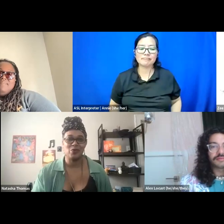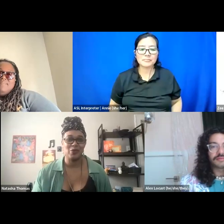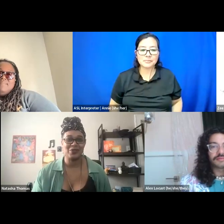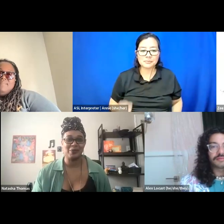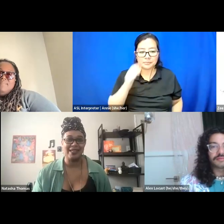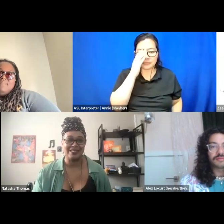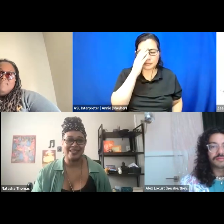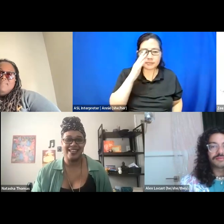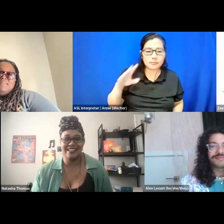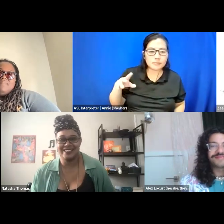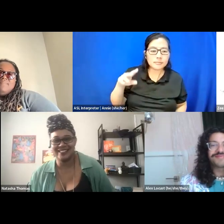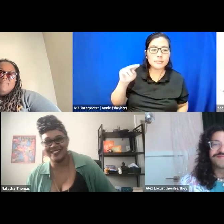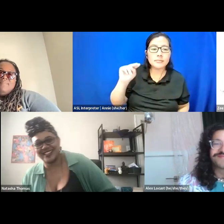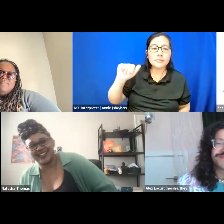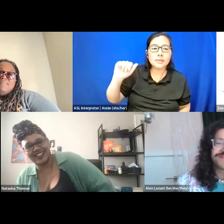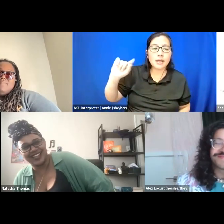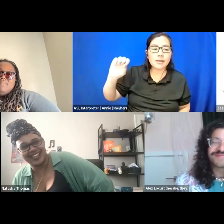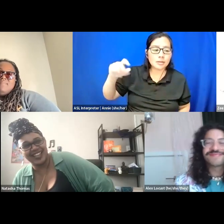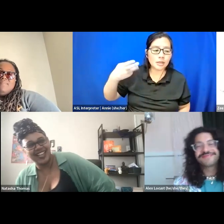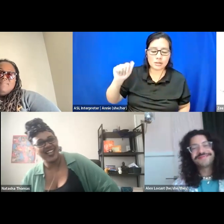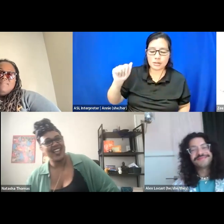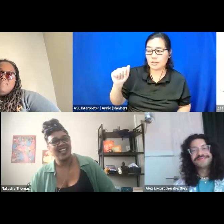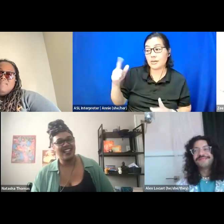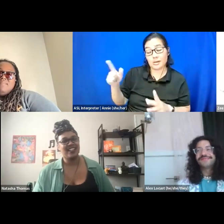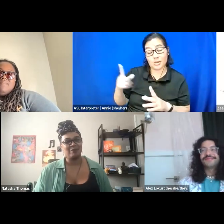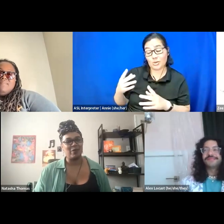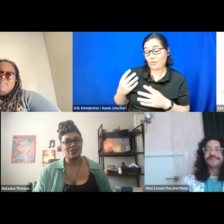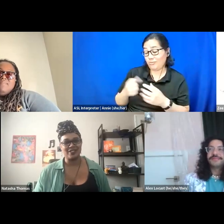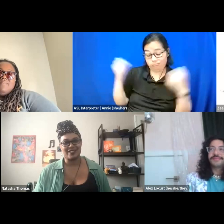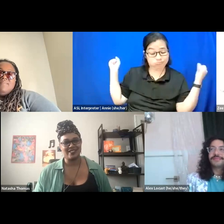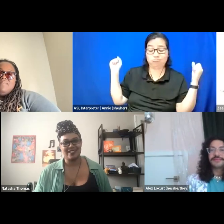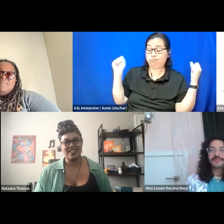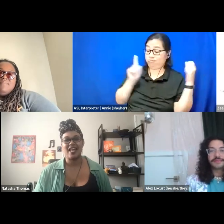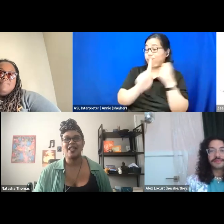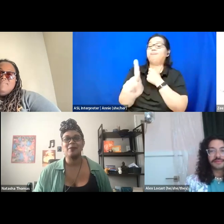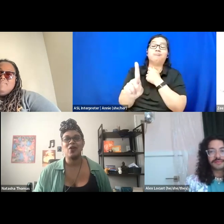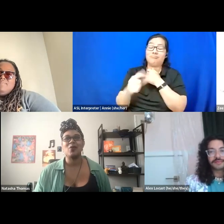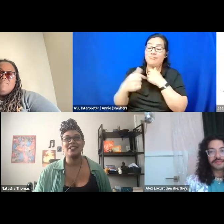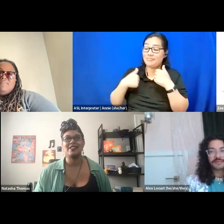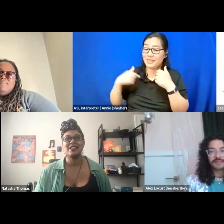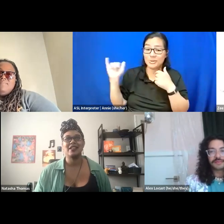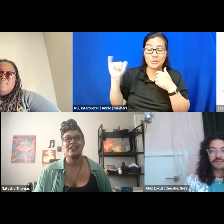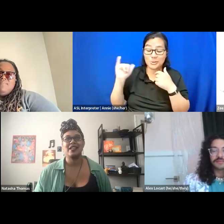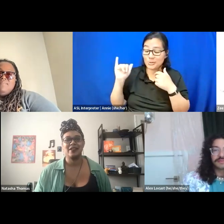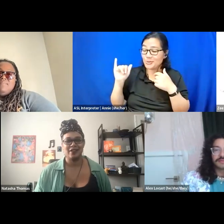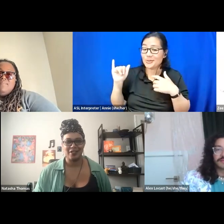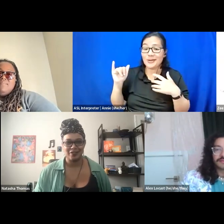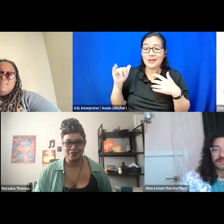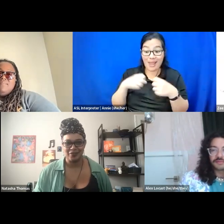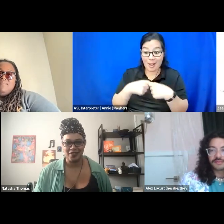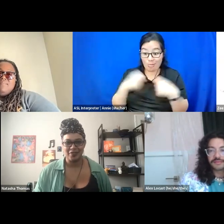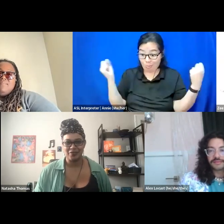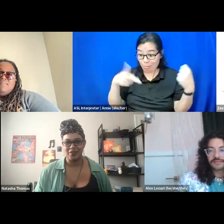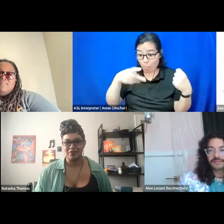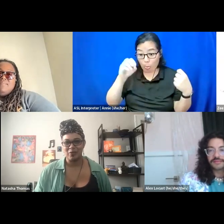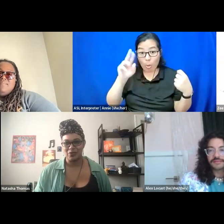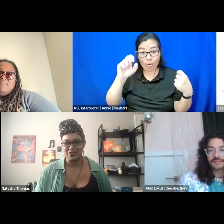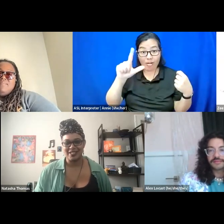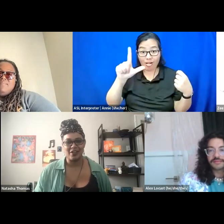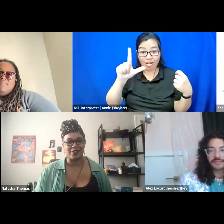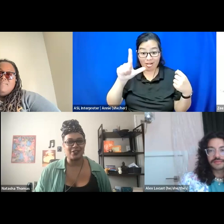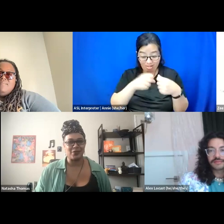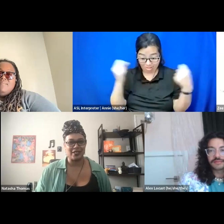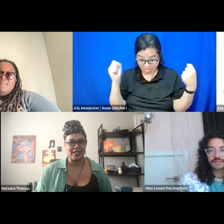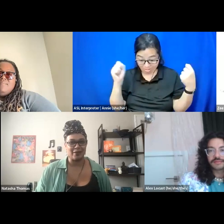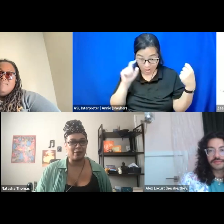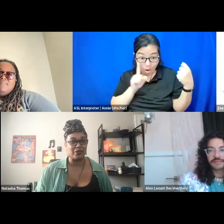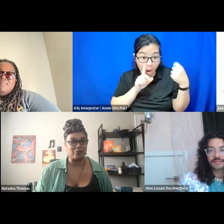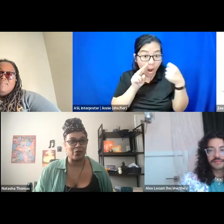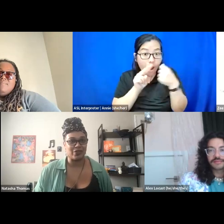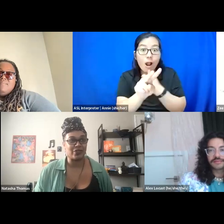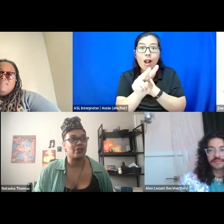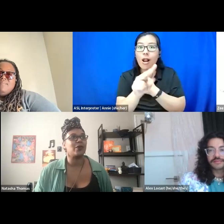You portaled me, T. Portals, I'm always in awe of portals and artists who can build portals